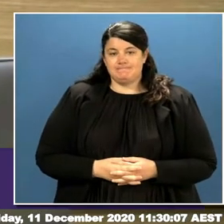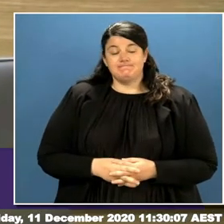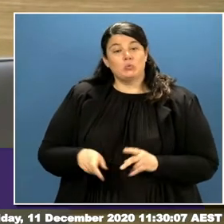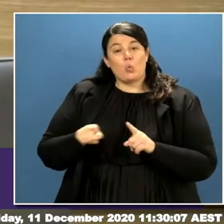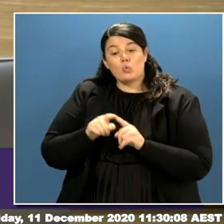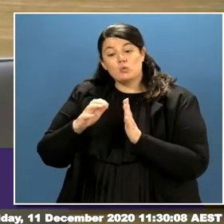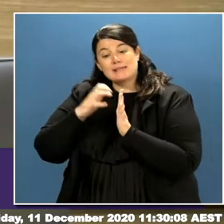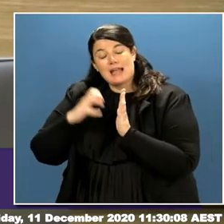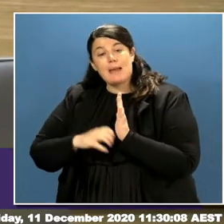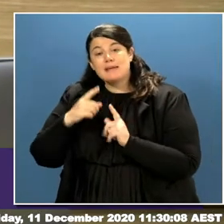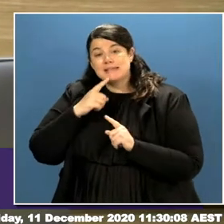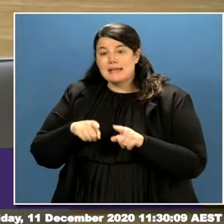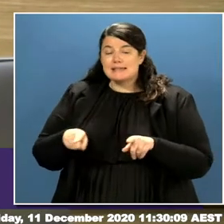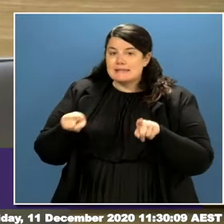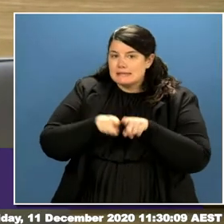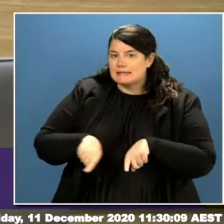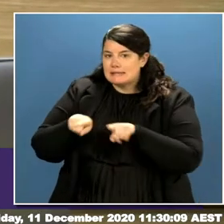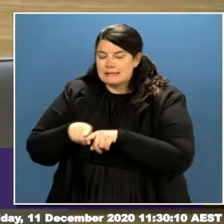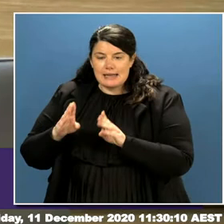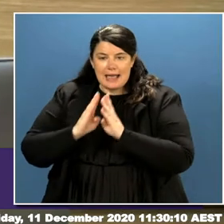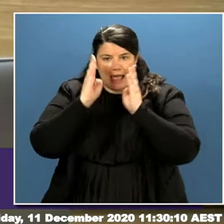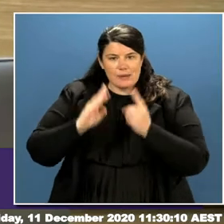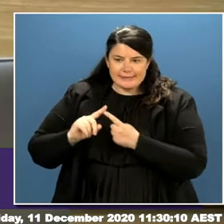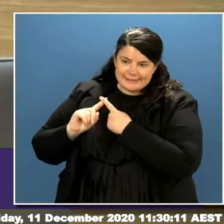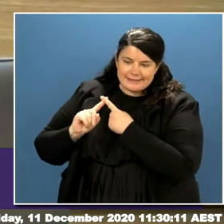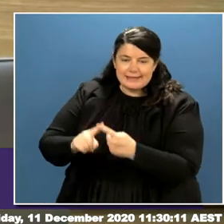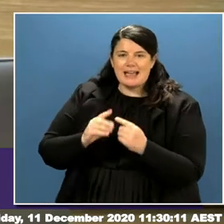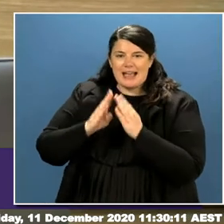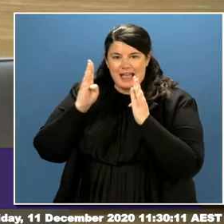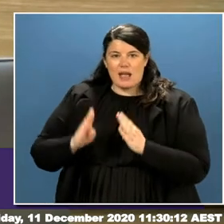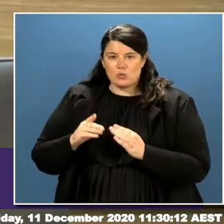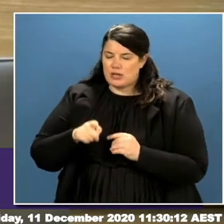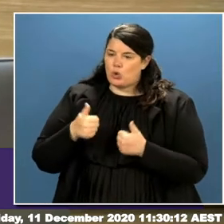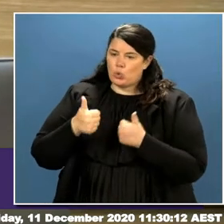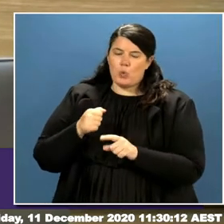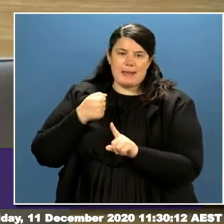is a major factor which has impacted positively on Rohan's life.